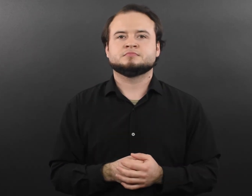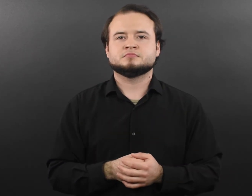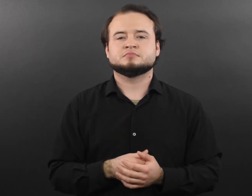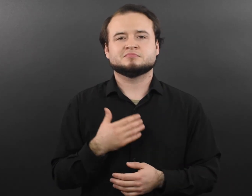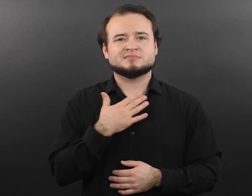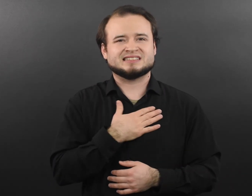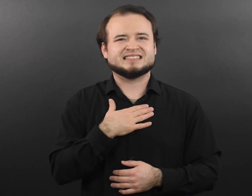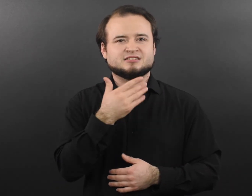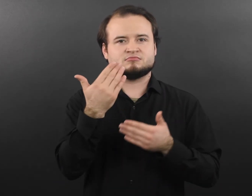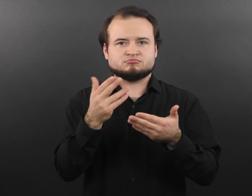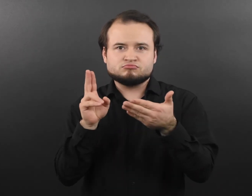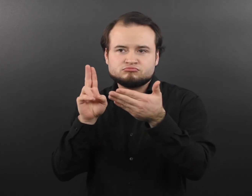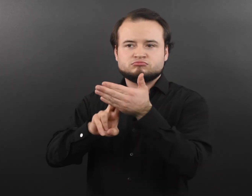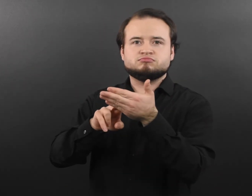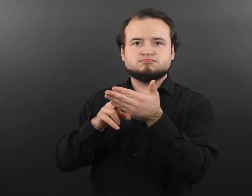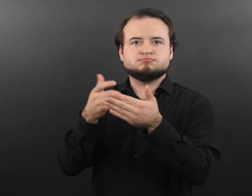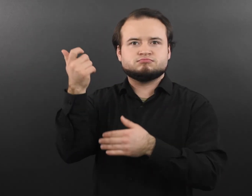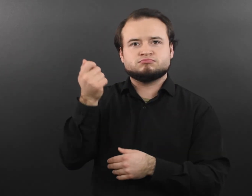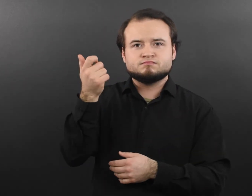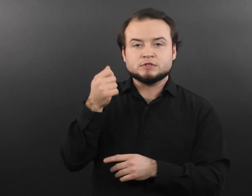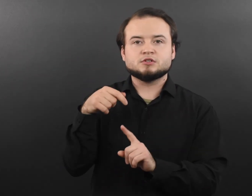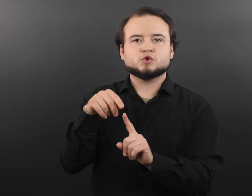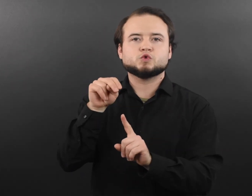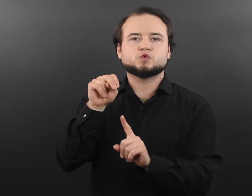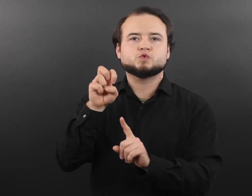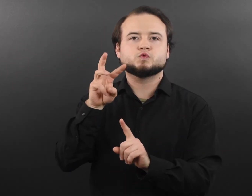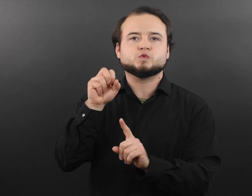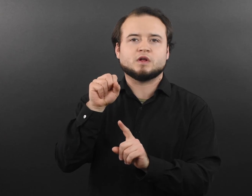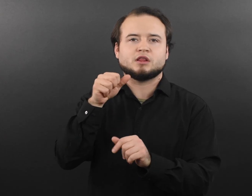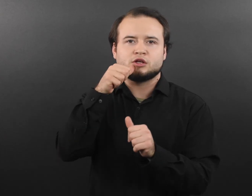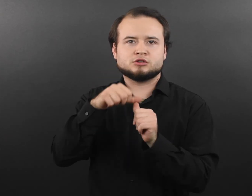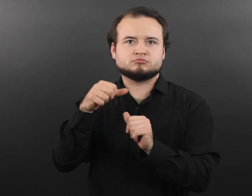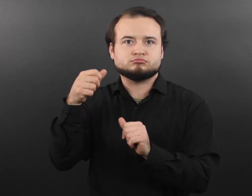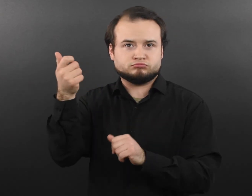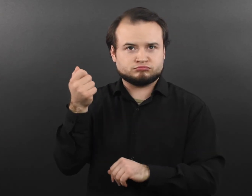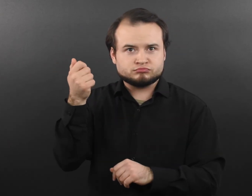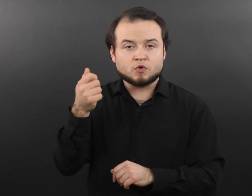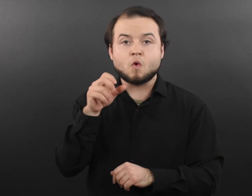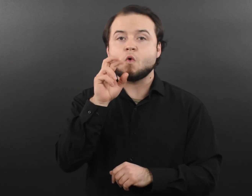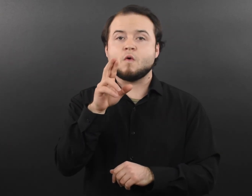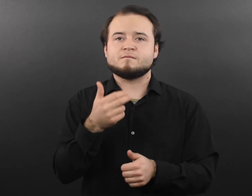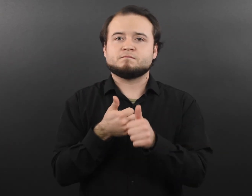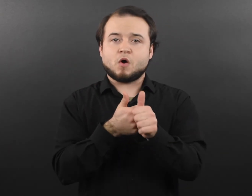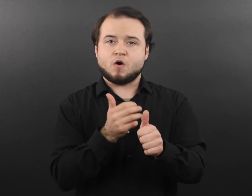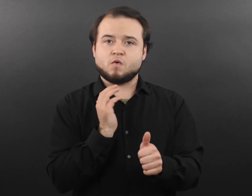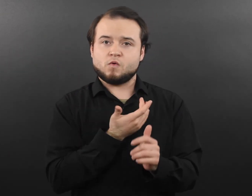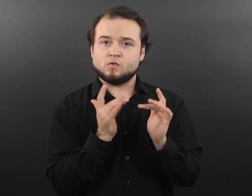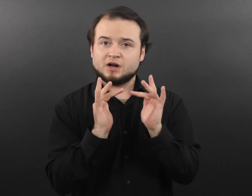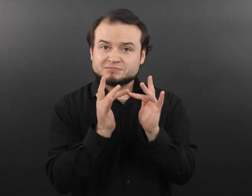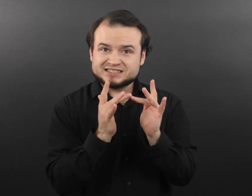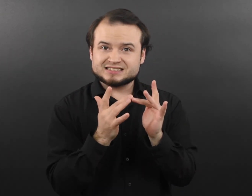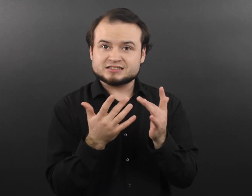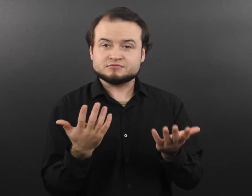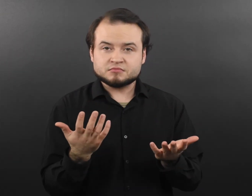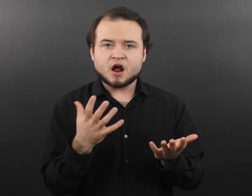subscribe to our newsletters or follow our website and social media to stay up to date.